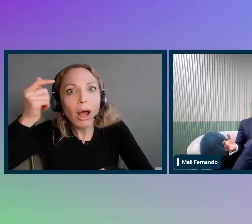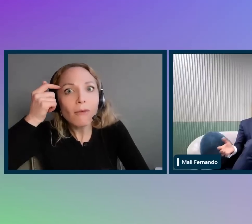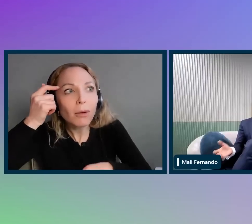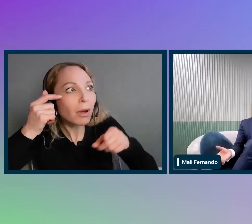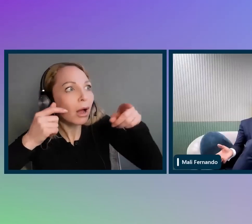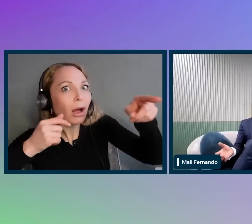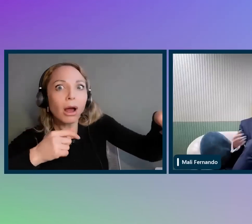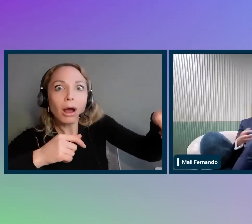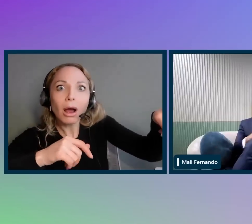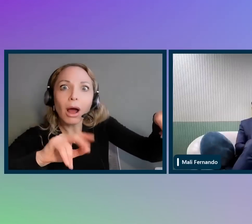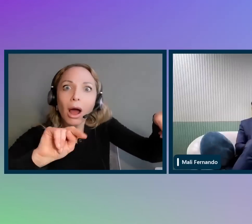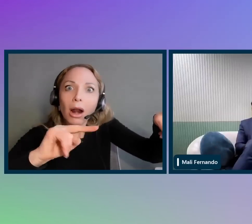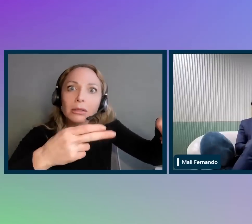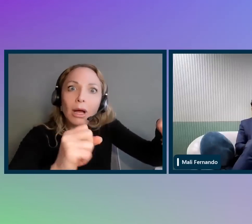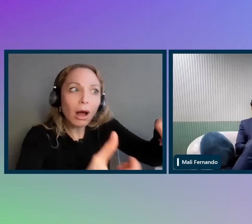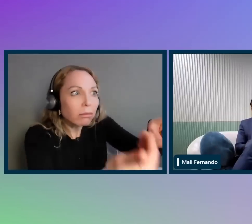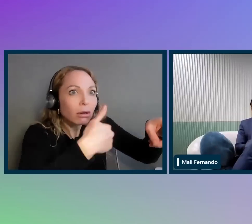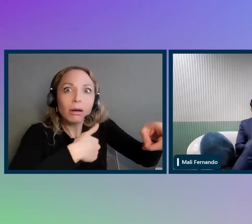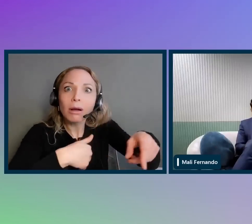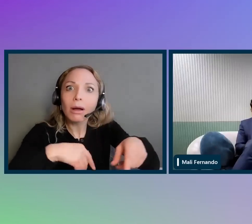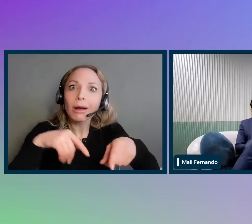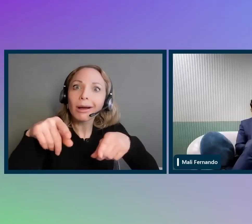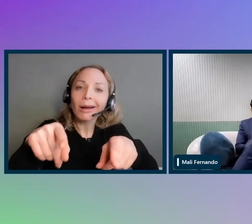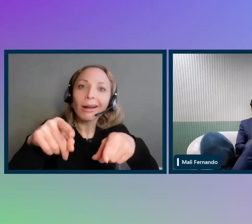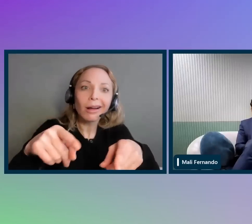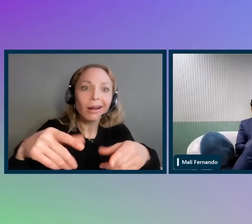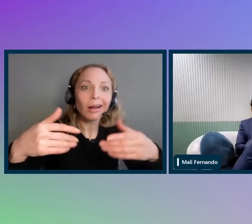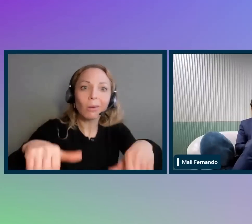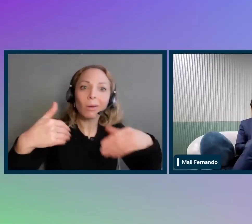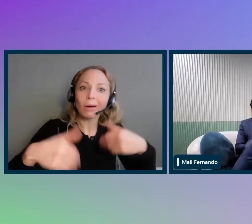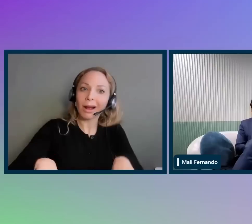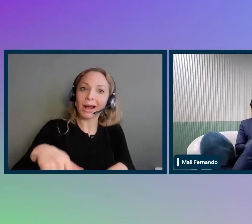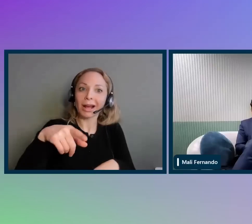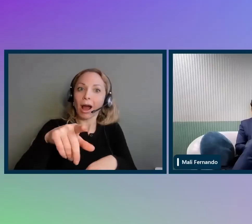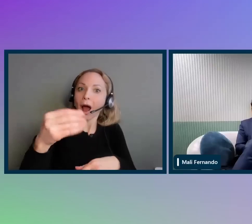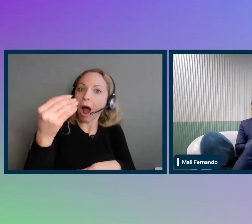to request training. So, we've had over 100 companies sign up